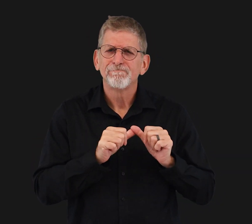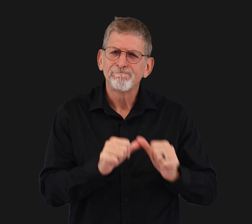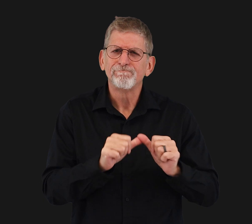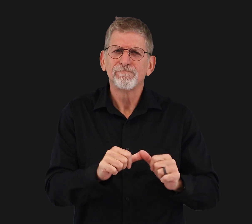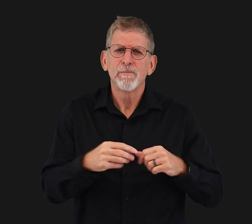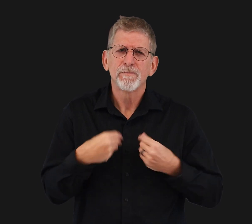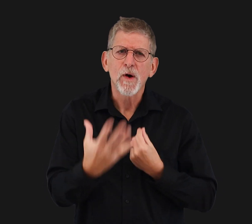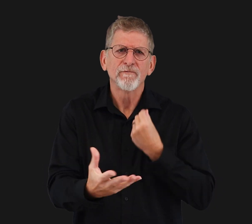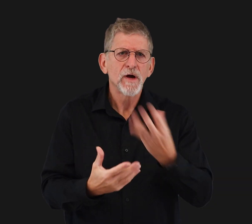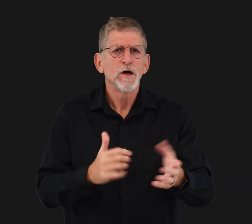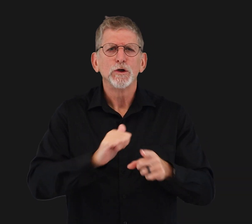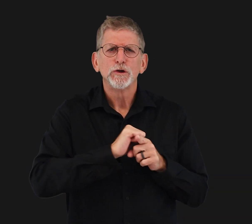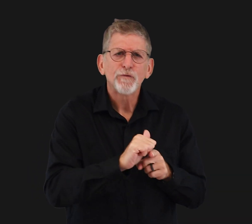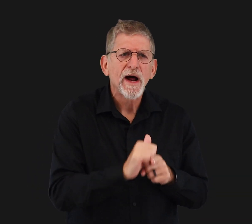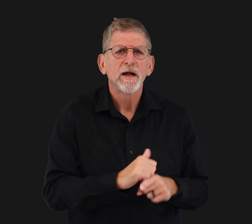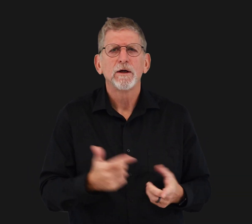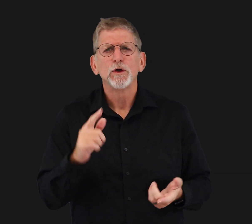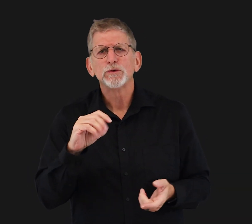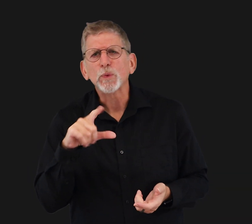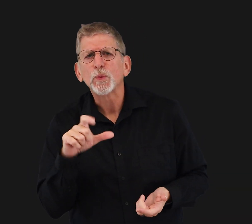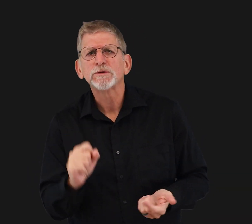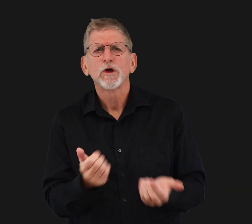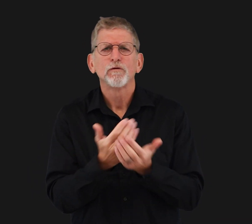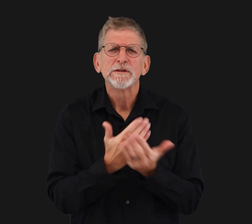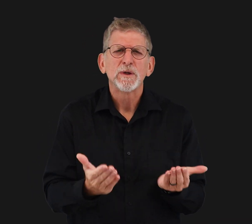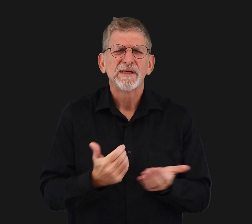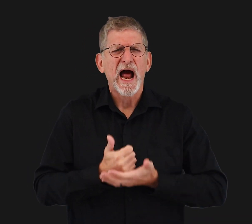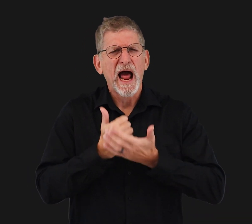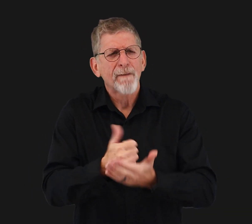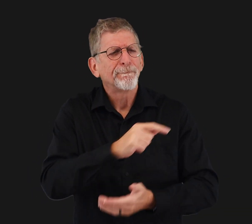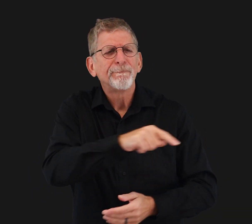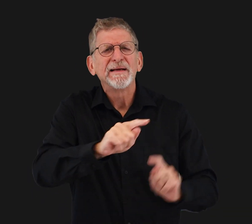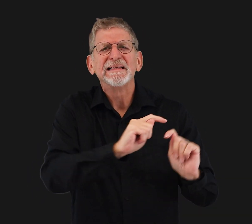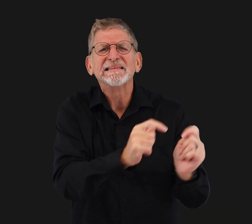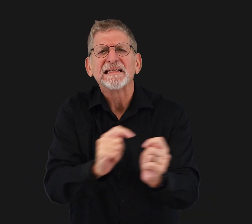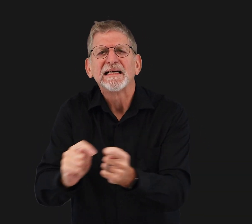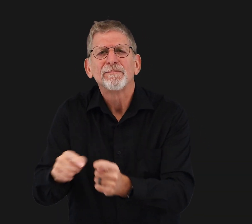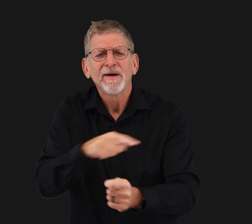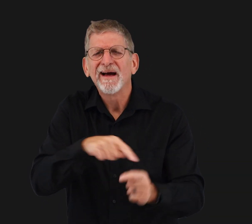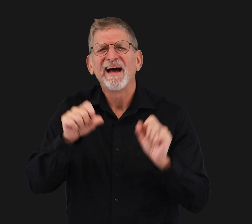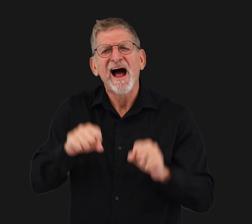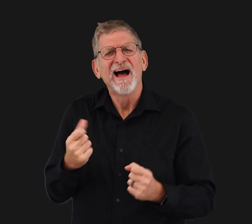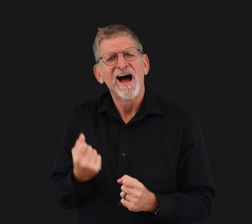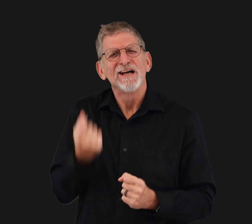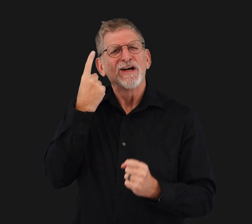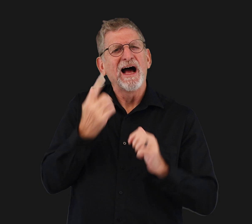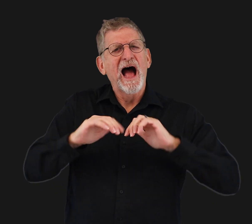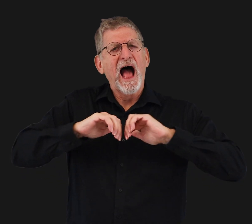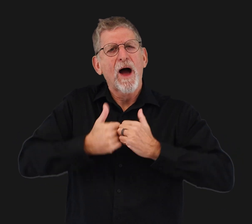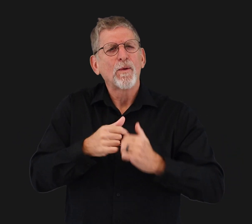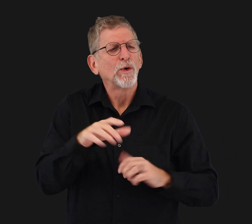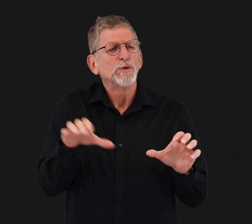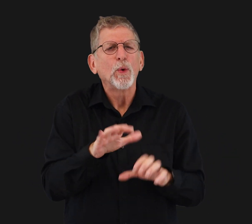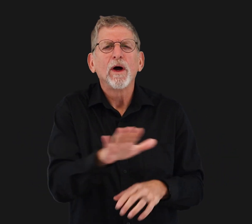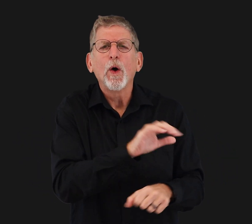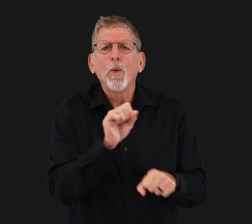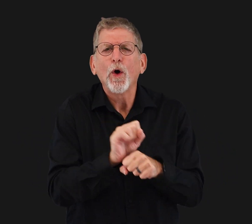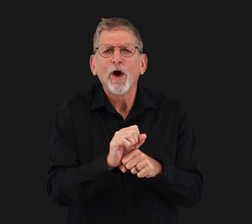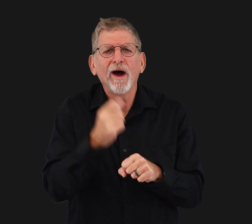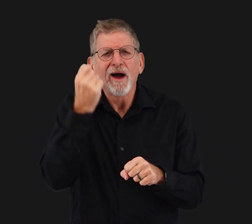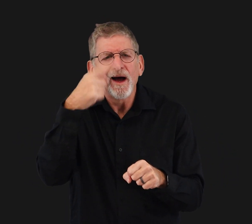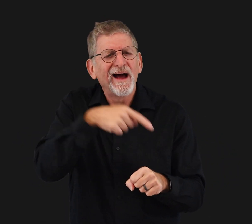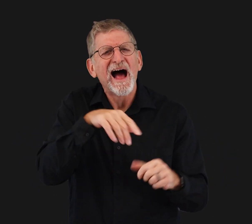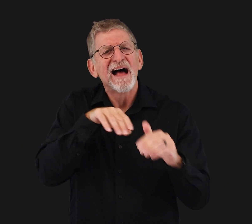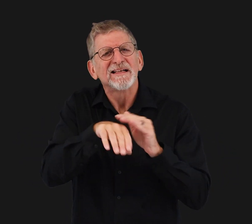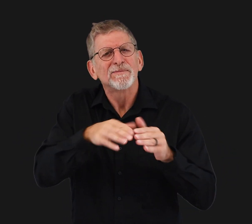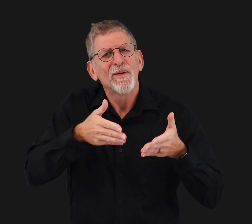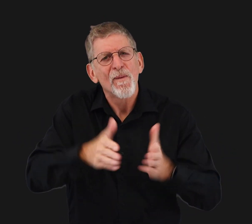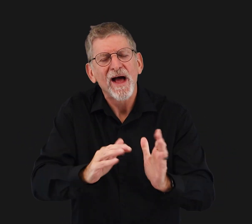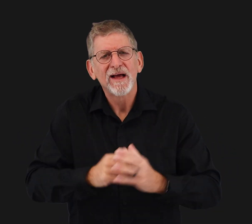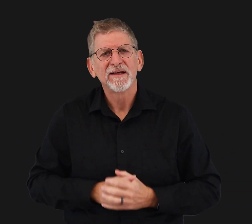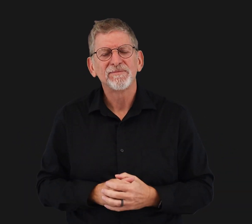• Continuing to provide training, tools and resources to help teams understand how to do their work in an accessible way